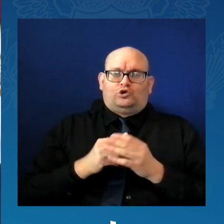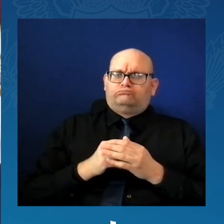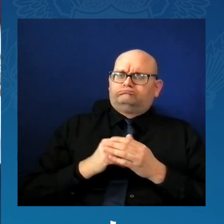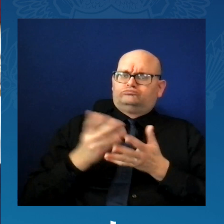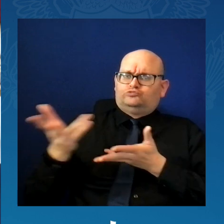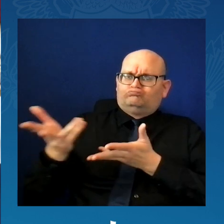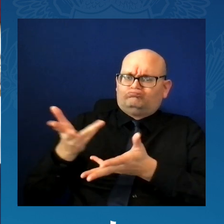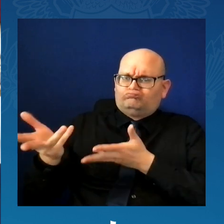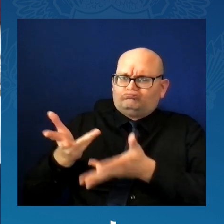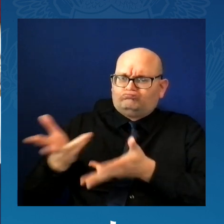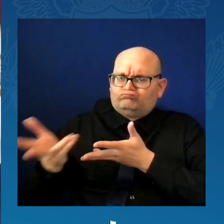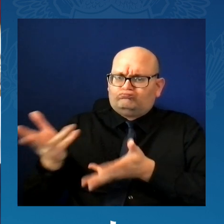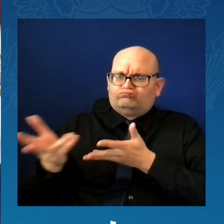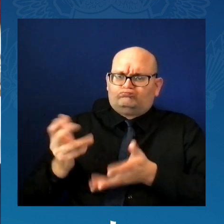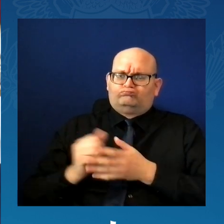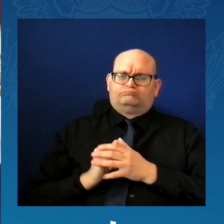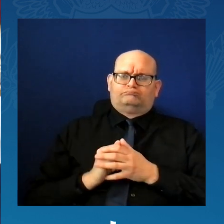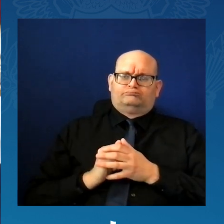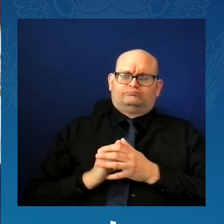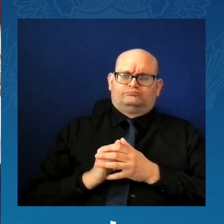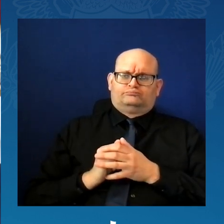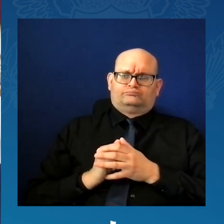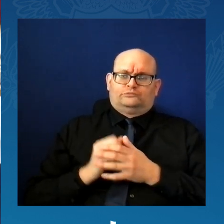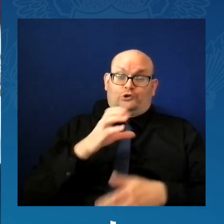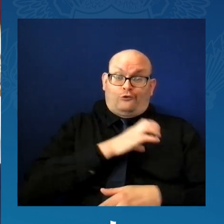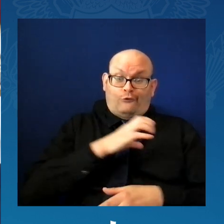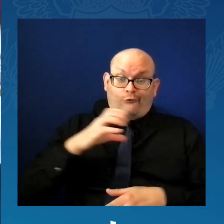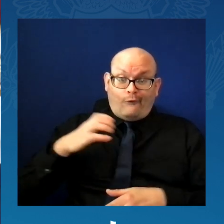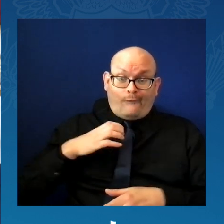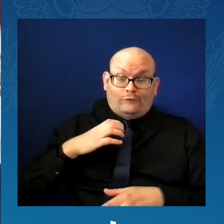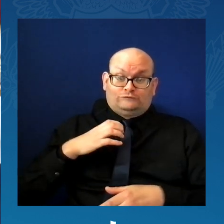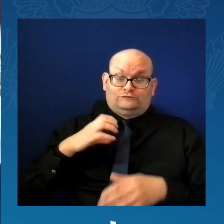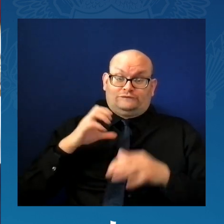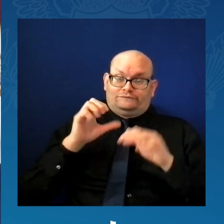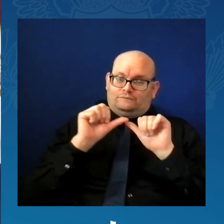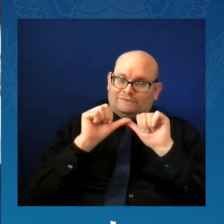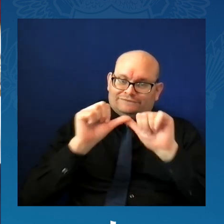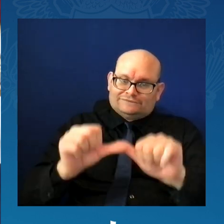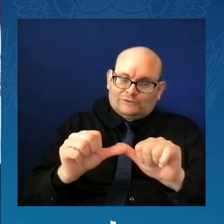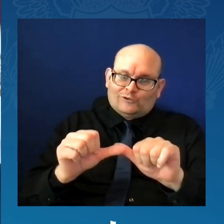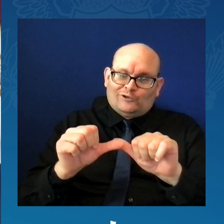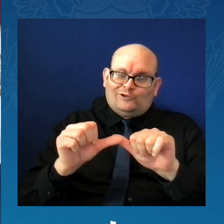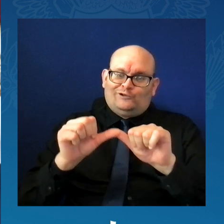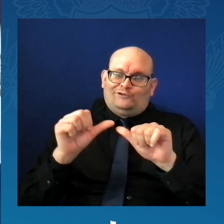had over 1200 participants from industry and from academia.